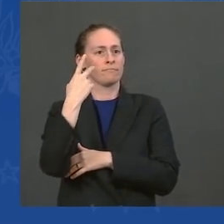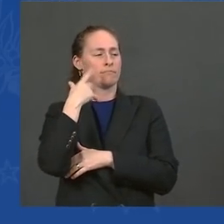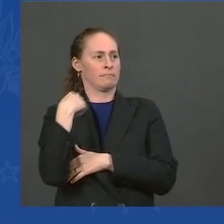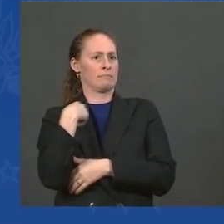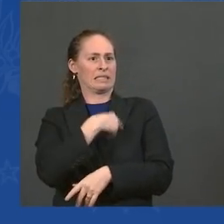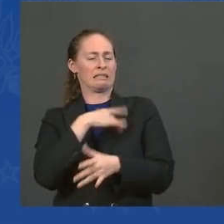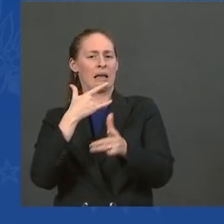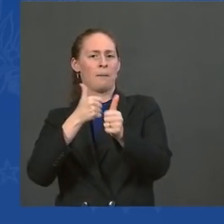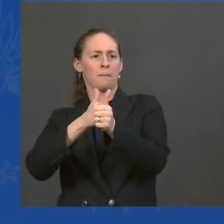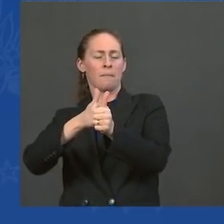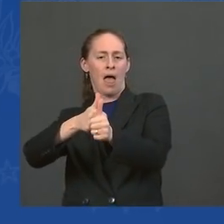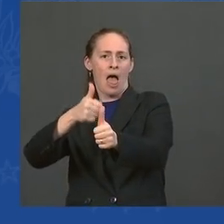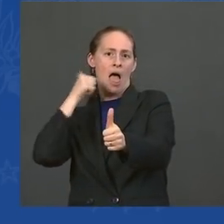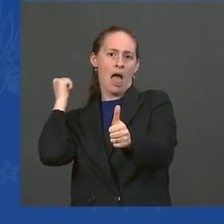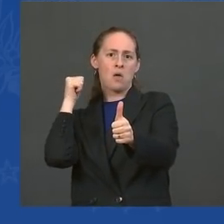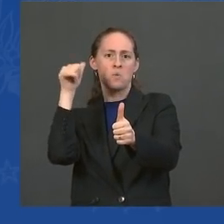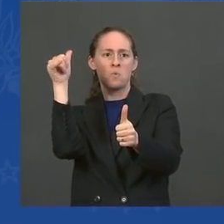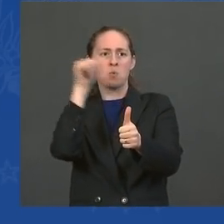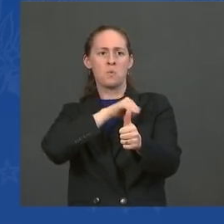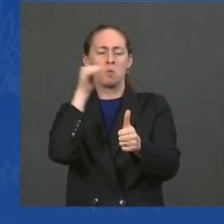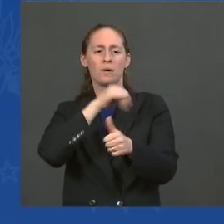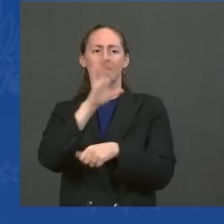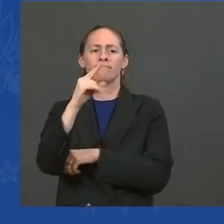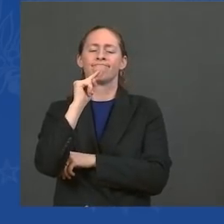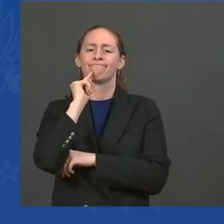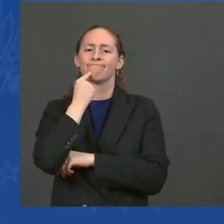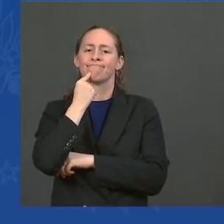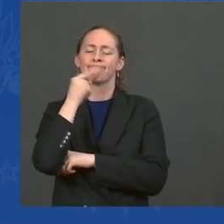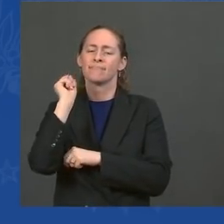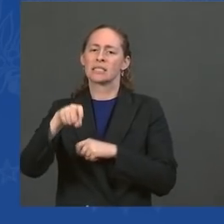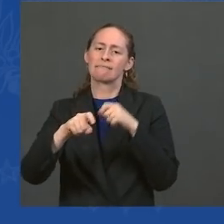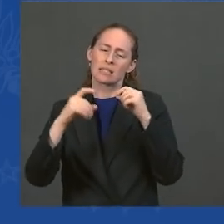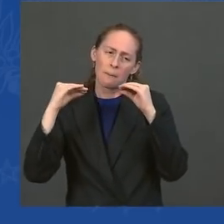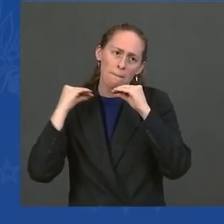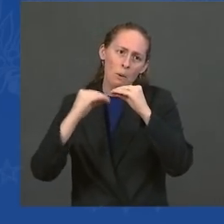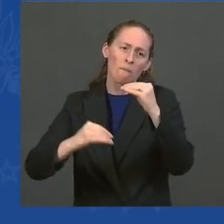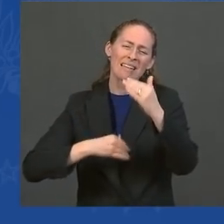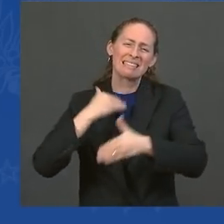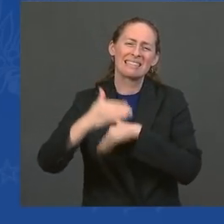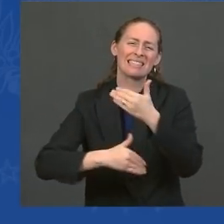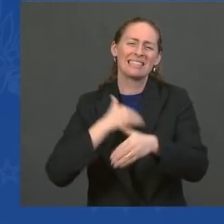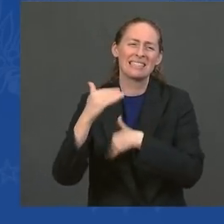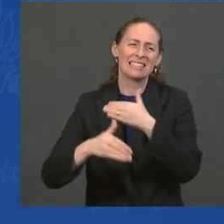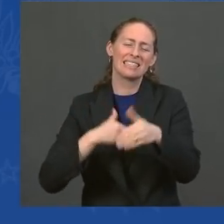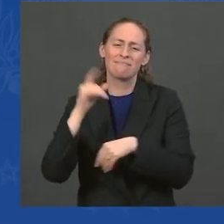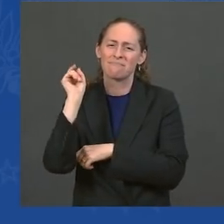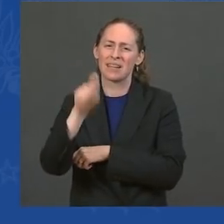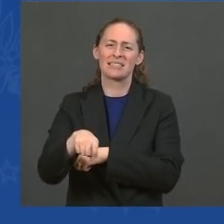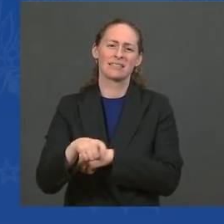We've got to reset the pace again. We've got to set a different pace. For example, here in Michigan, we need to make sure